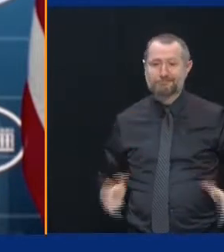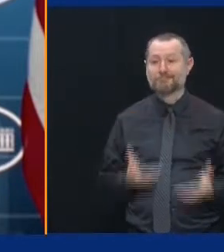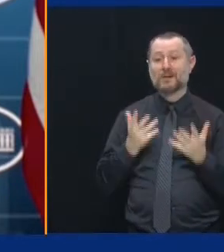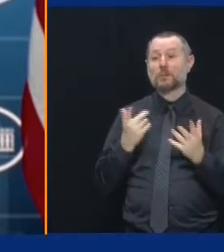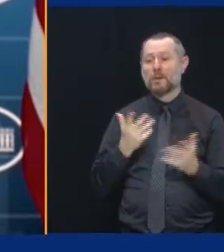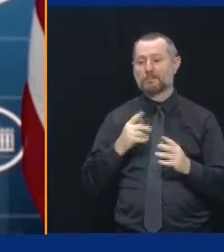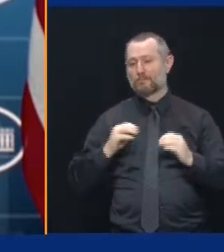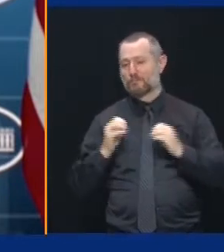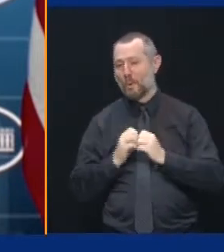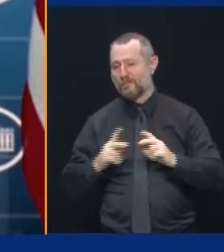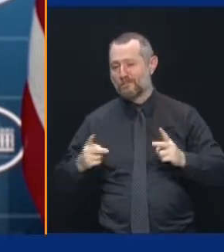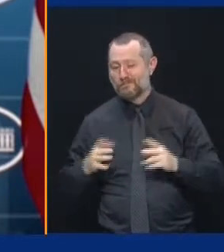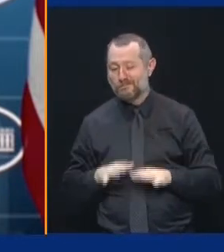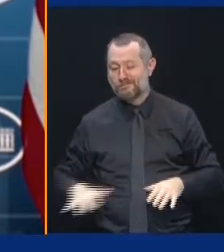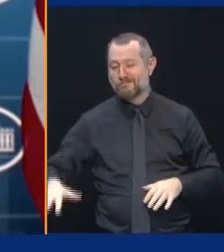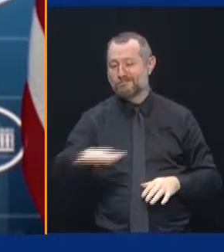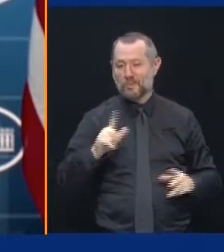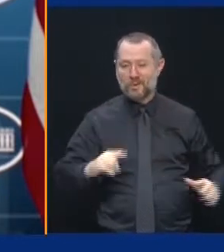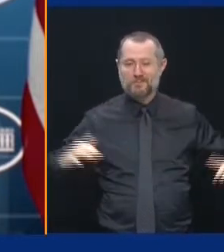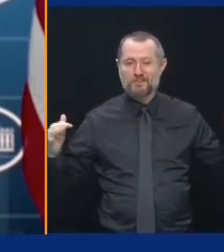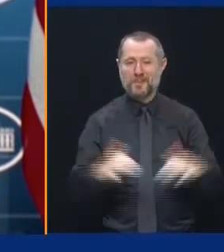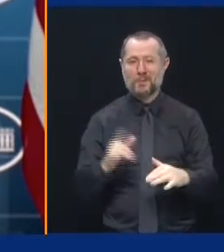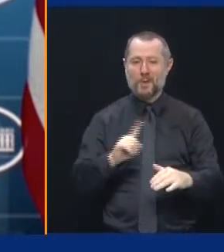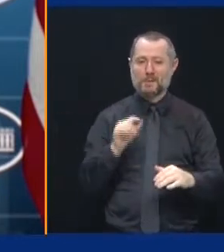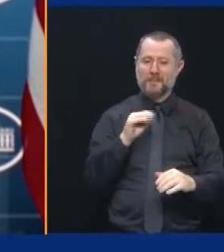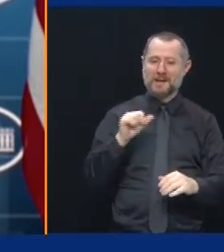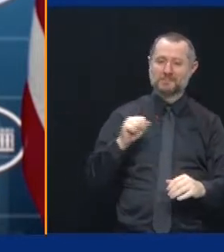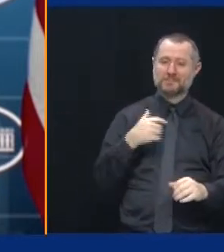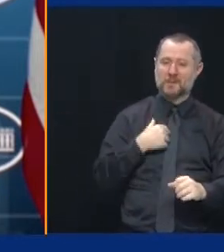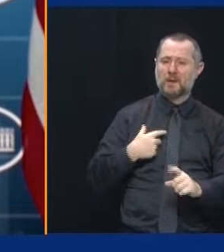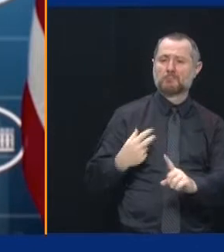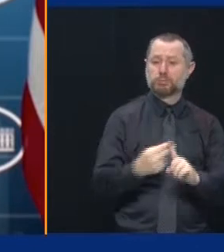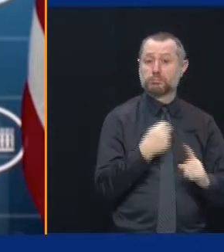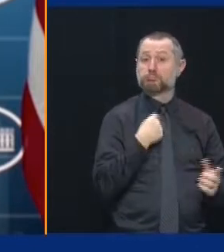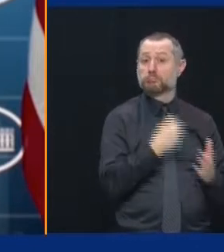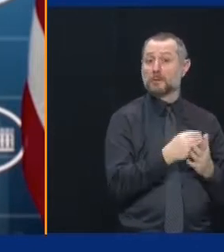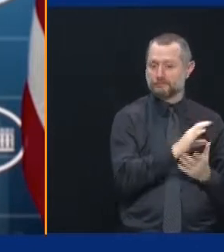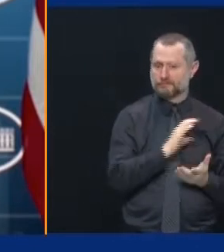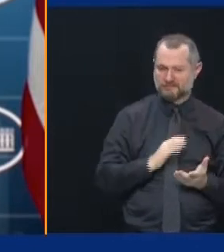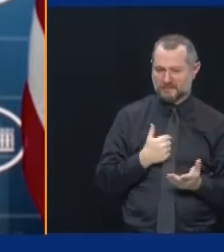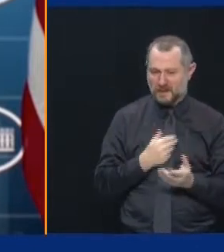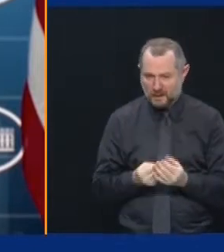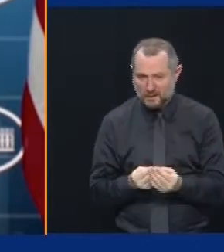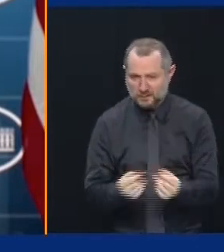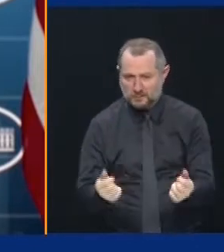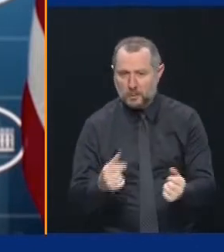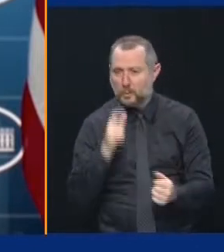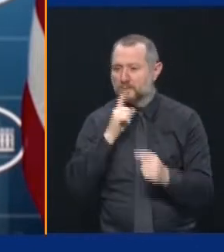THIRD, WE'RE CREATING MORE PLACES WHERE AMERICANS CAN GET VACCINATED.